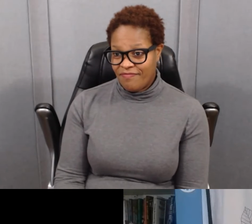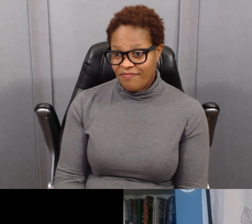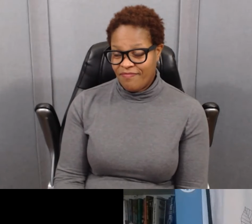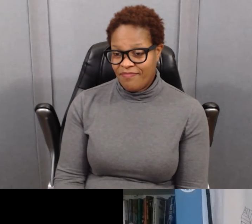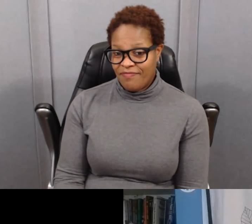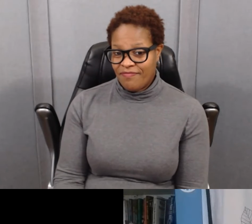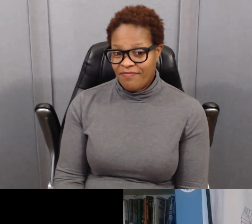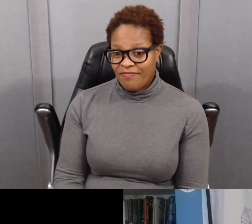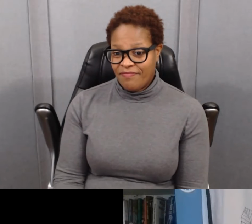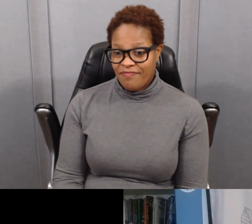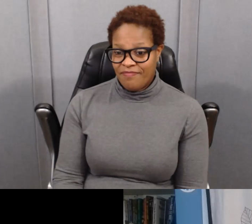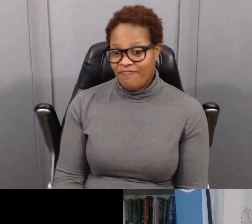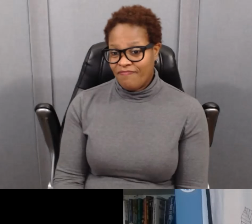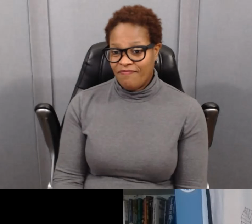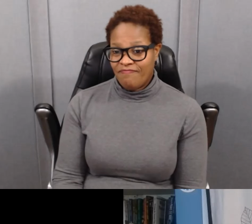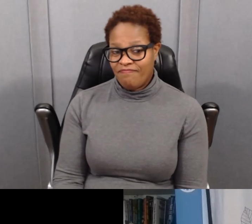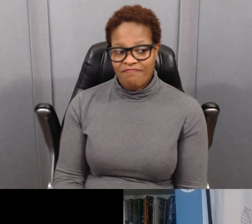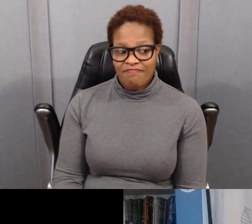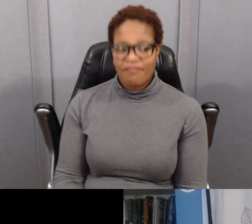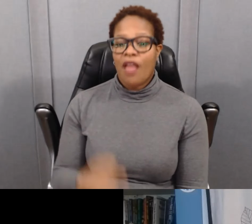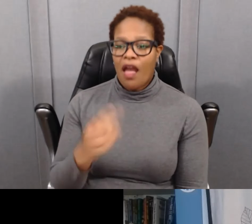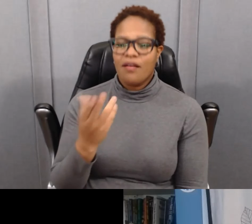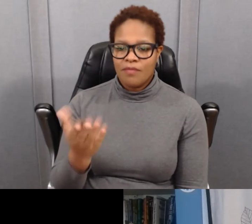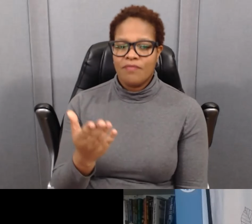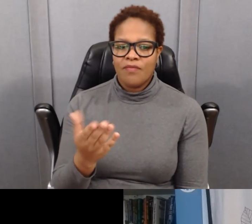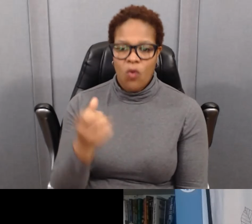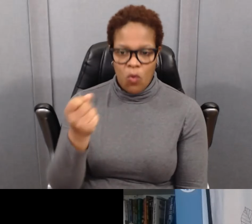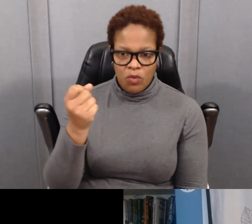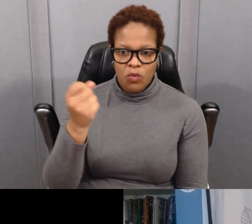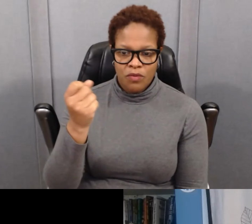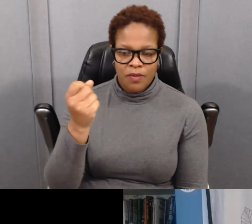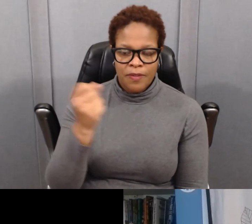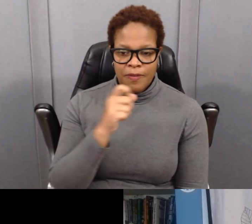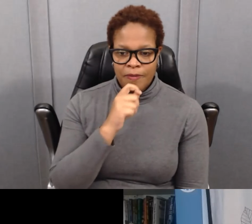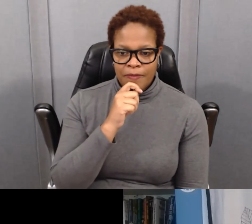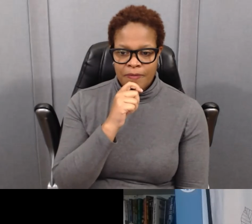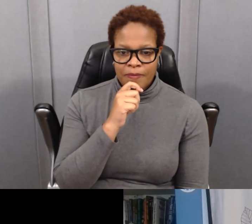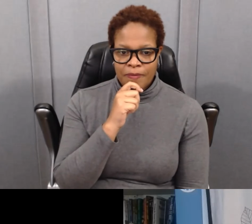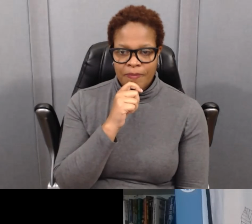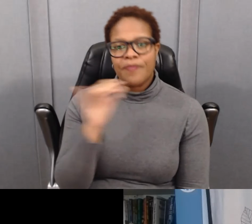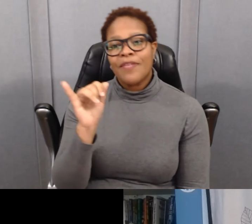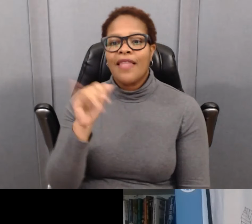Not getting, oh wait, here we go, hang on, hang on, or like at a conference for example.